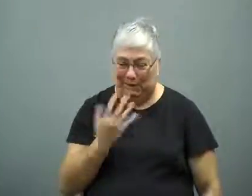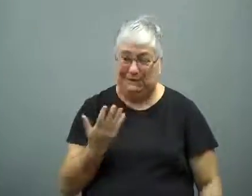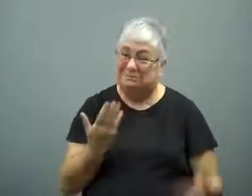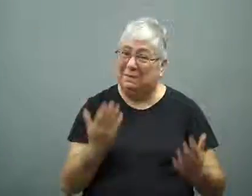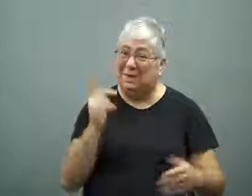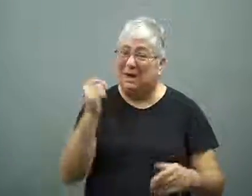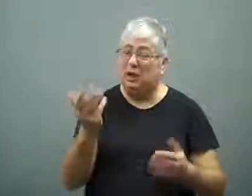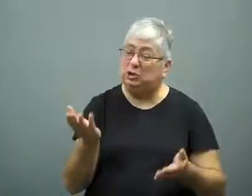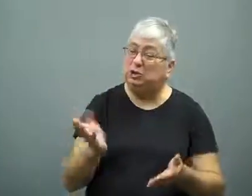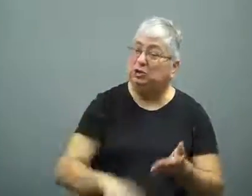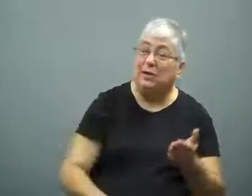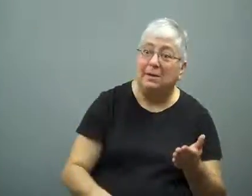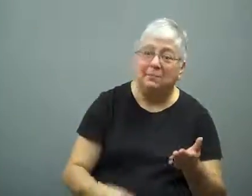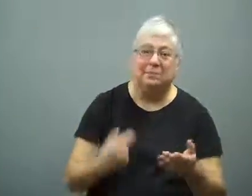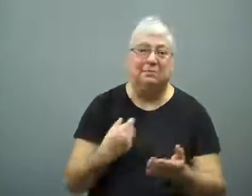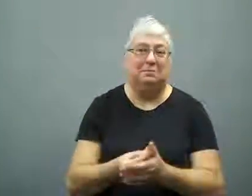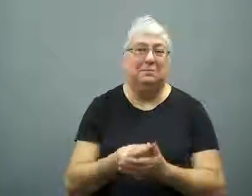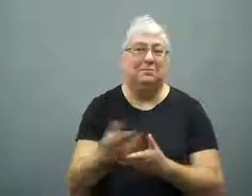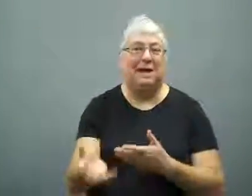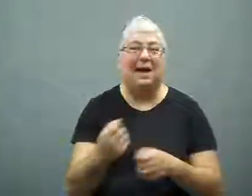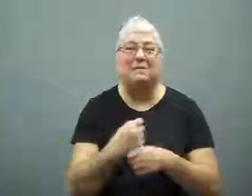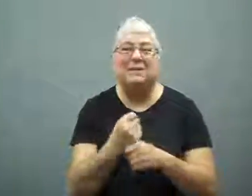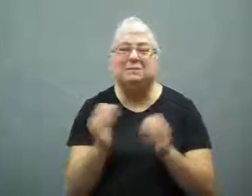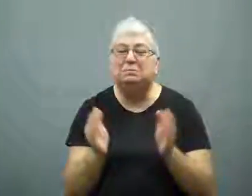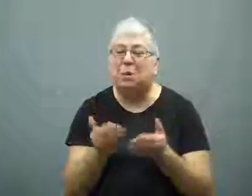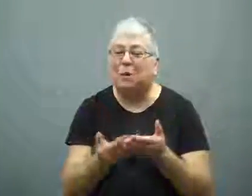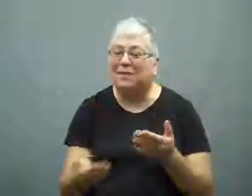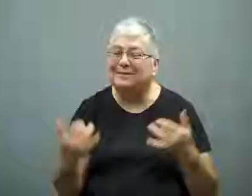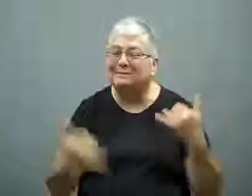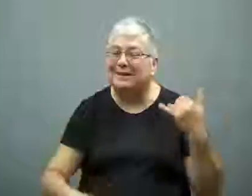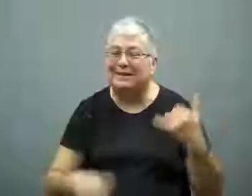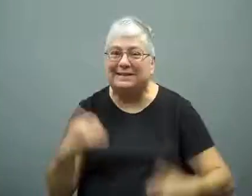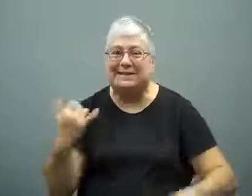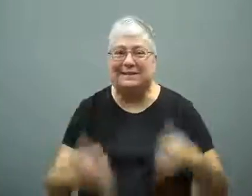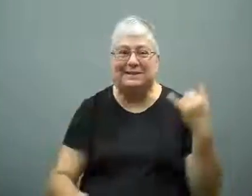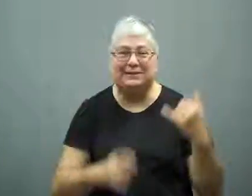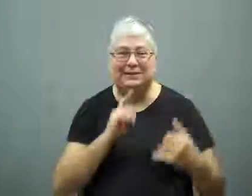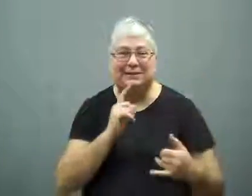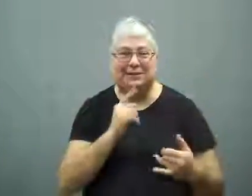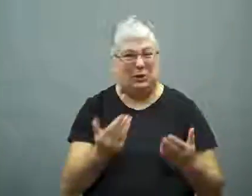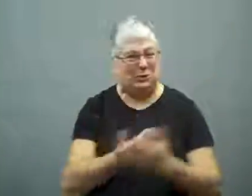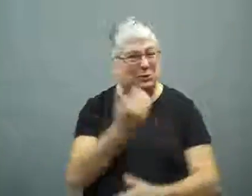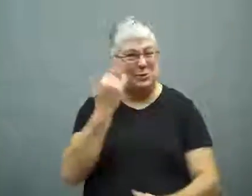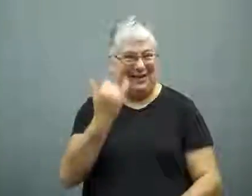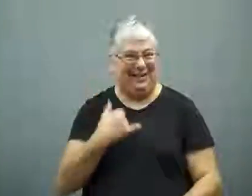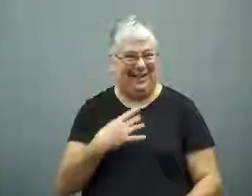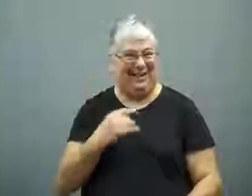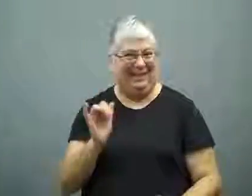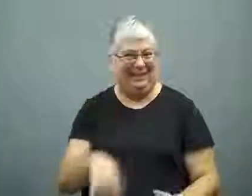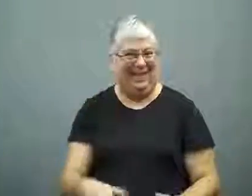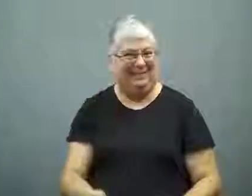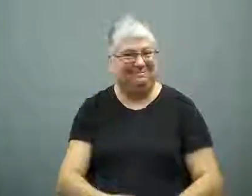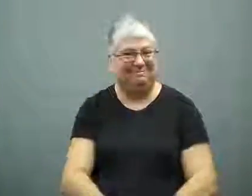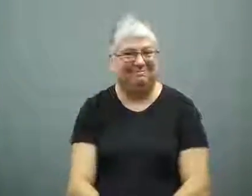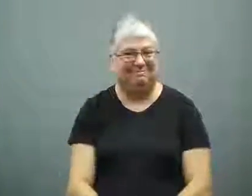Maybe when they're cheaper, I can get one to play with. It's something new, I like that!